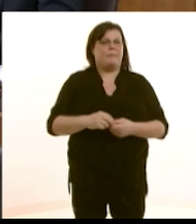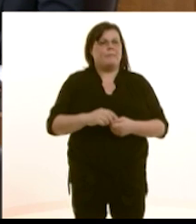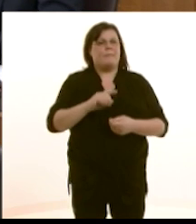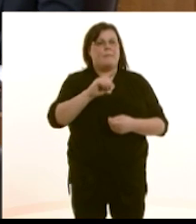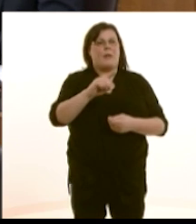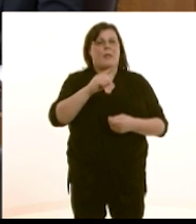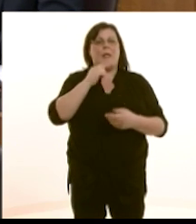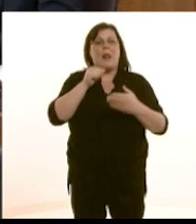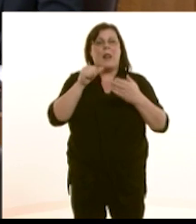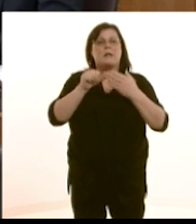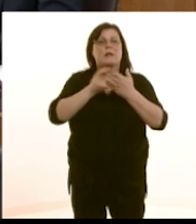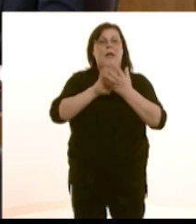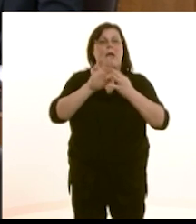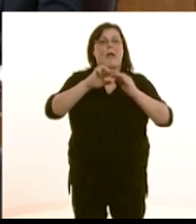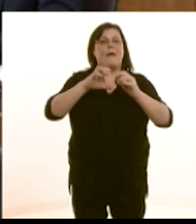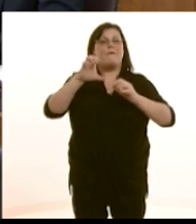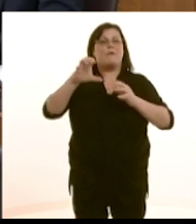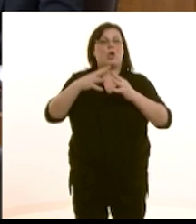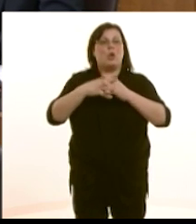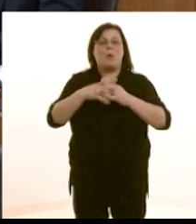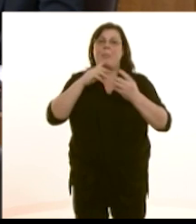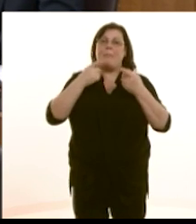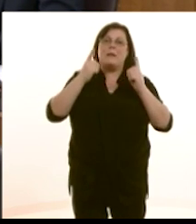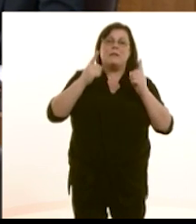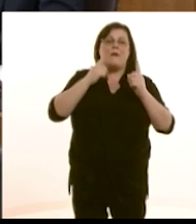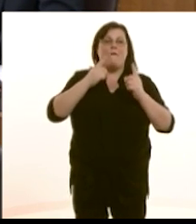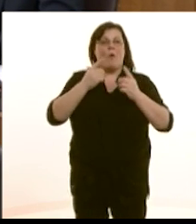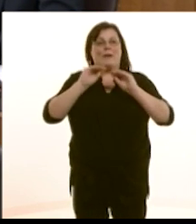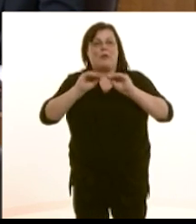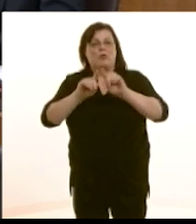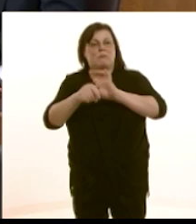to HEFCW the Minister for Education and Skills will provide a strong steer on how the budget